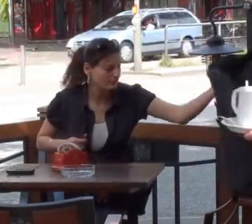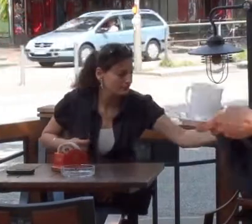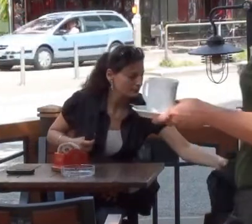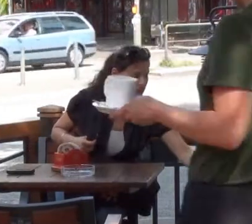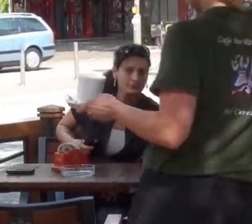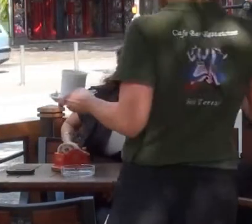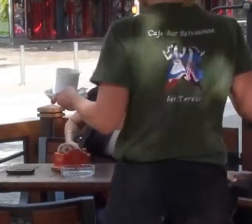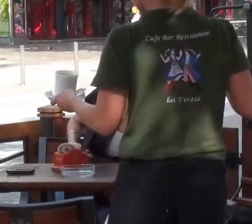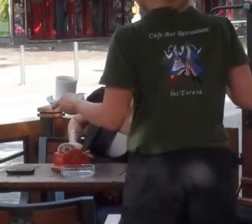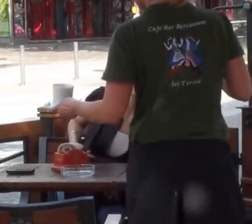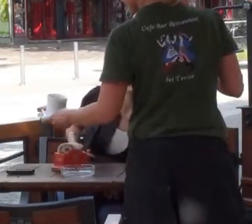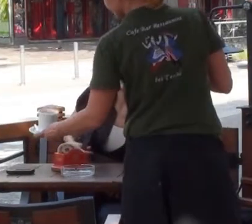2 coffee.